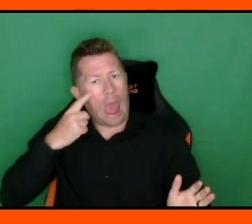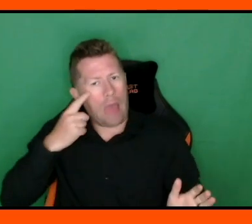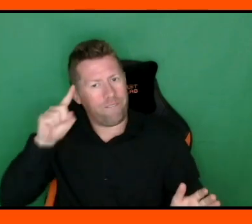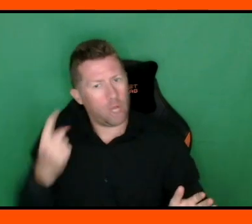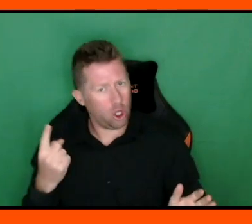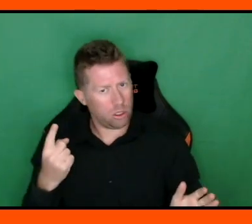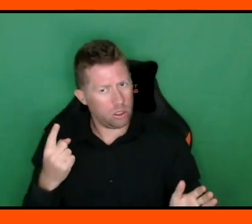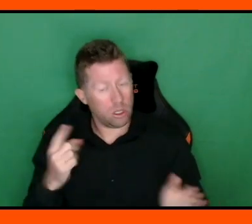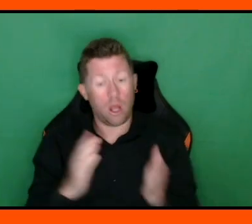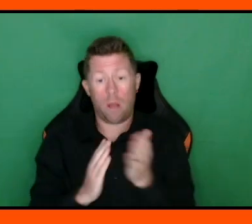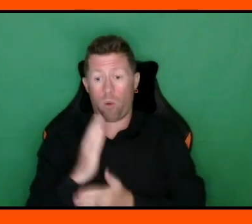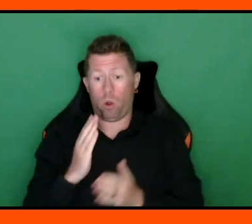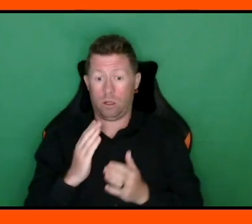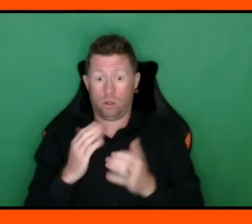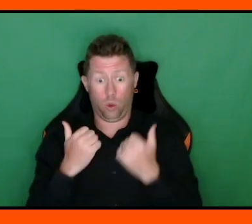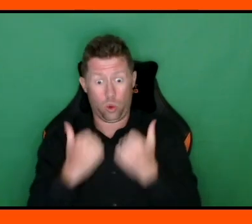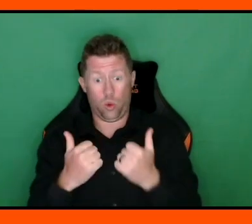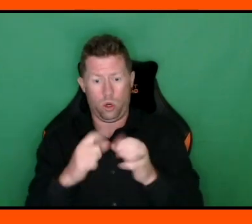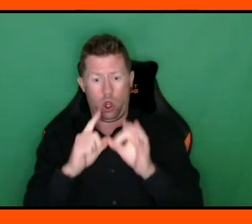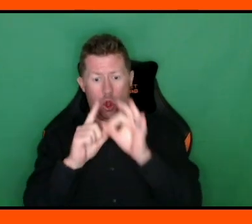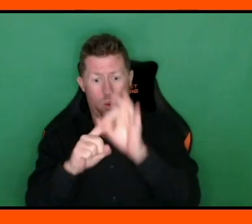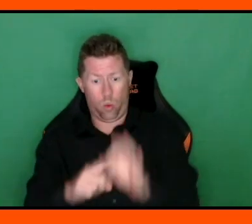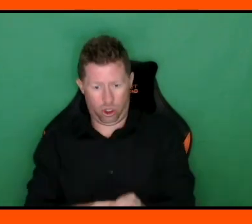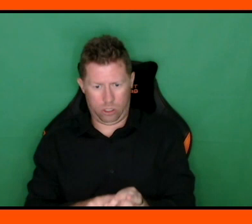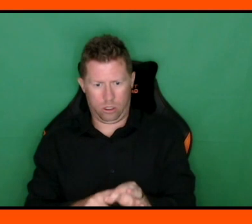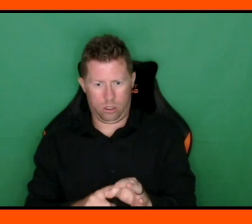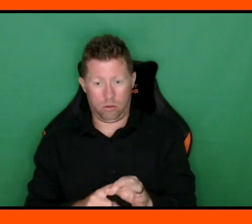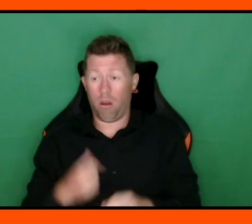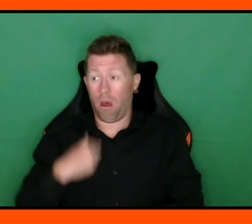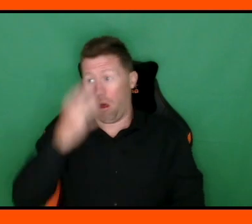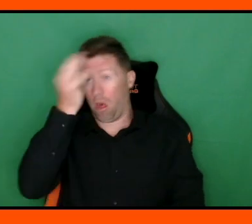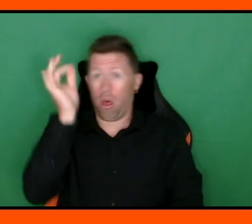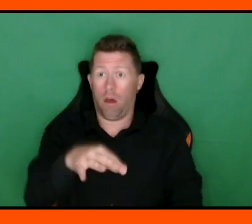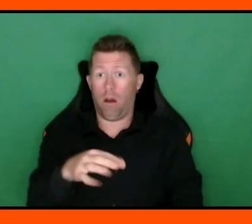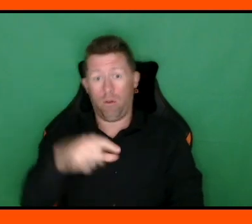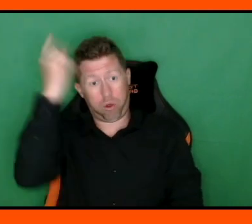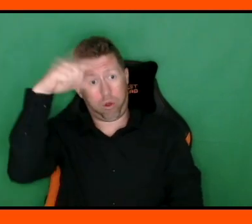developing successful questions for the Census is highly complex. Because we require all households in Australia